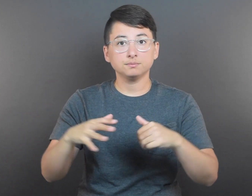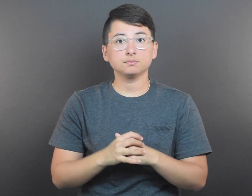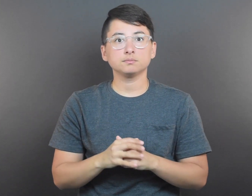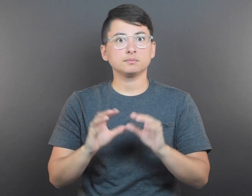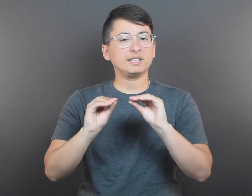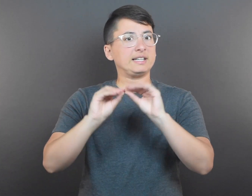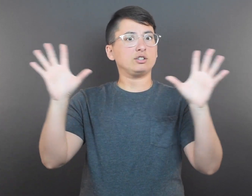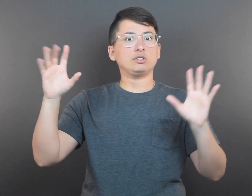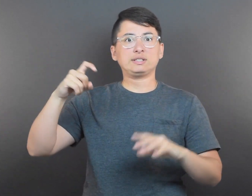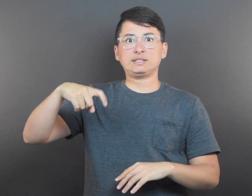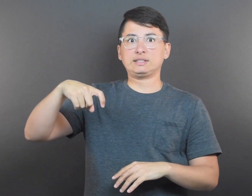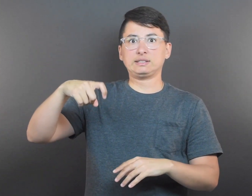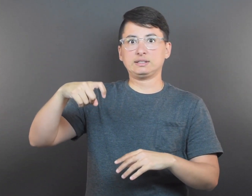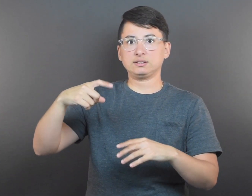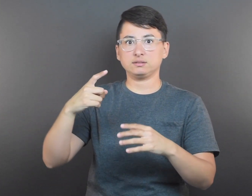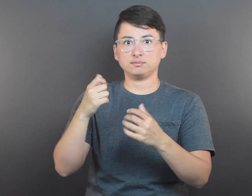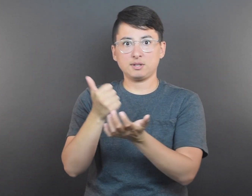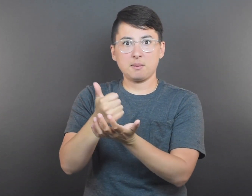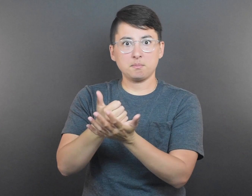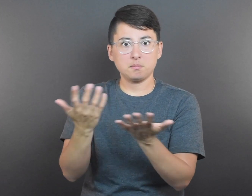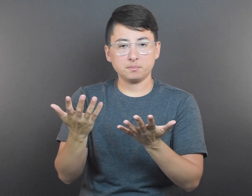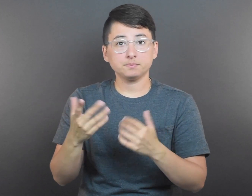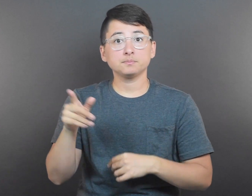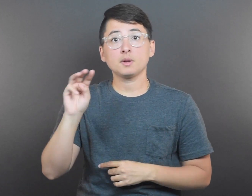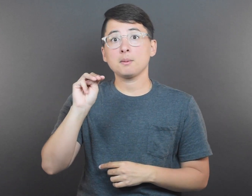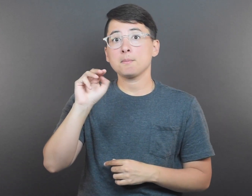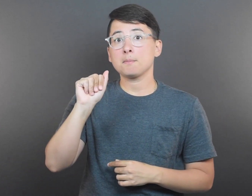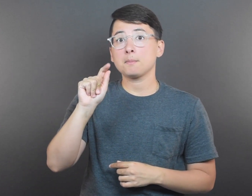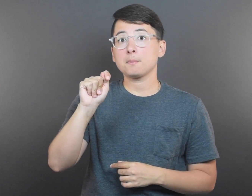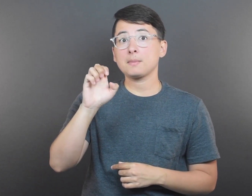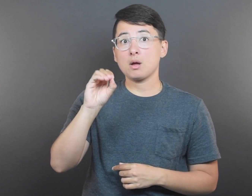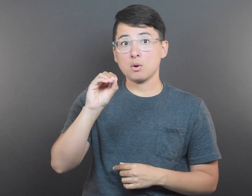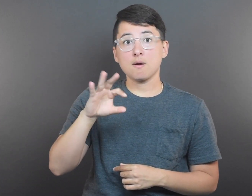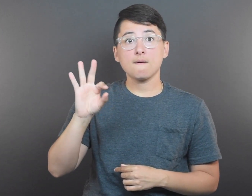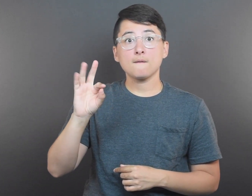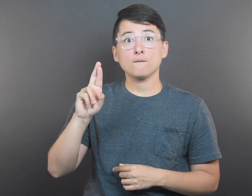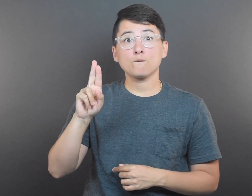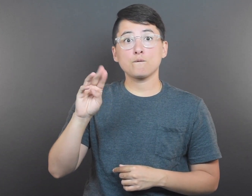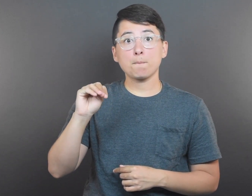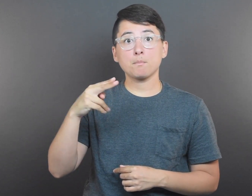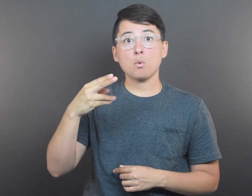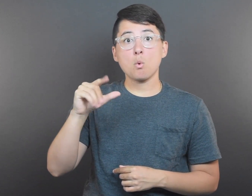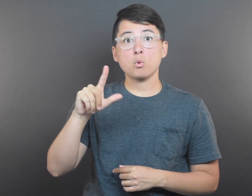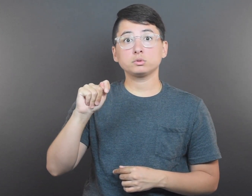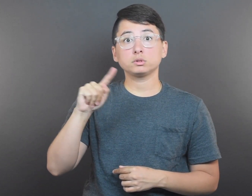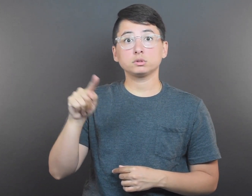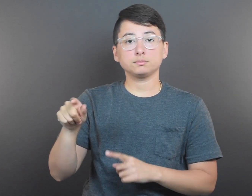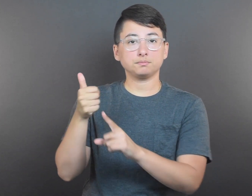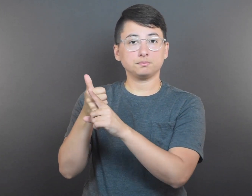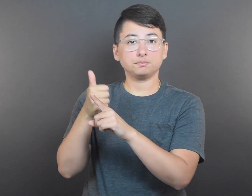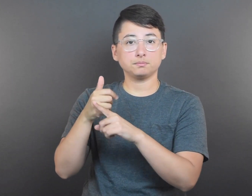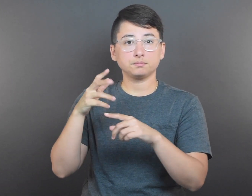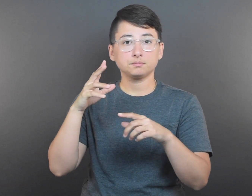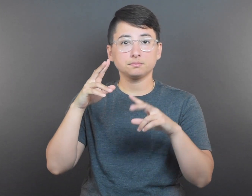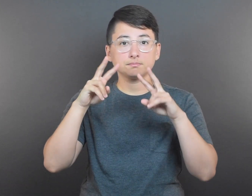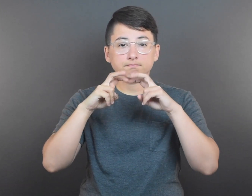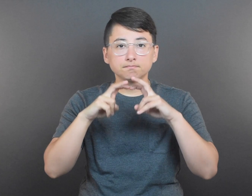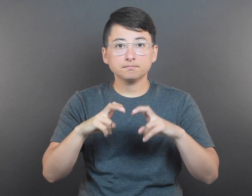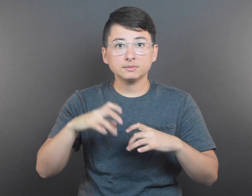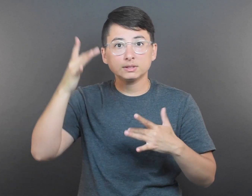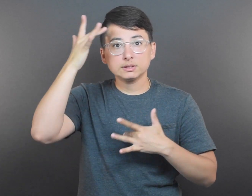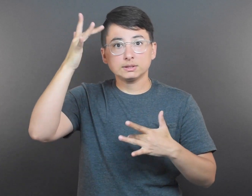Mateo Frumholtz, an epidemiologist at the Minnesota Department of Health (MDH), jumped